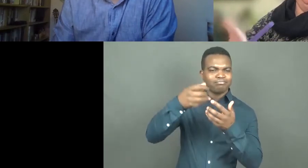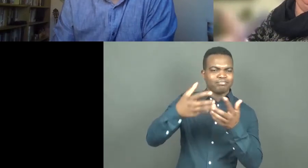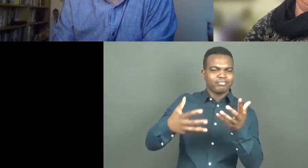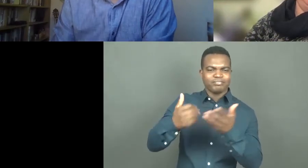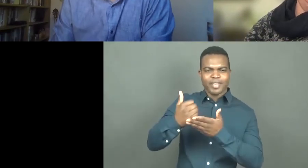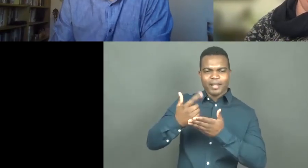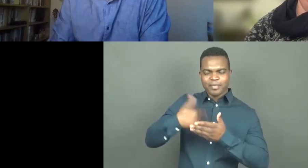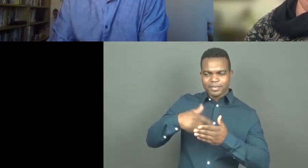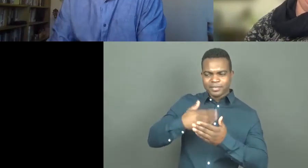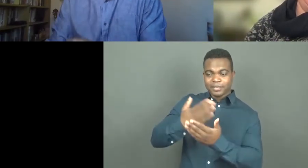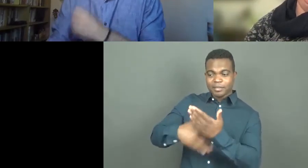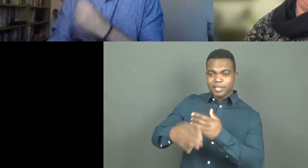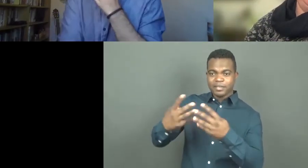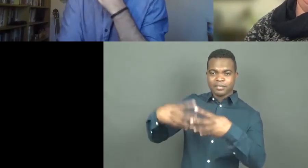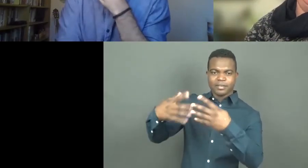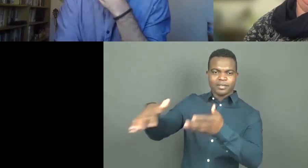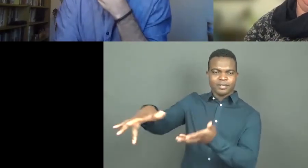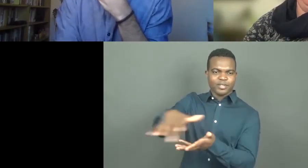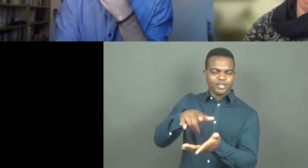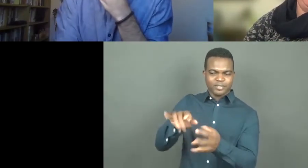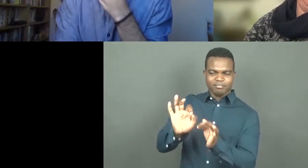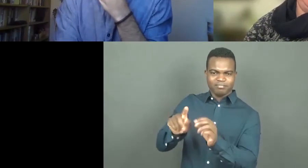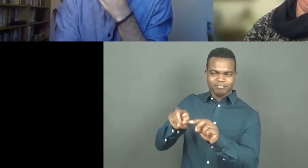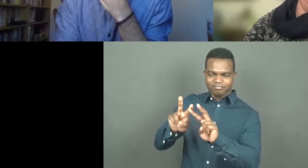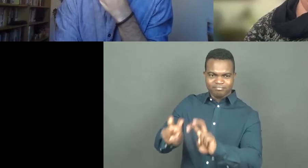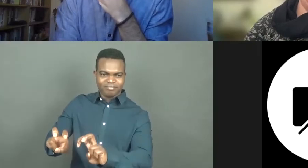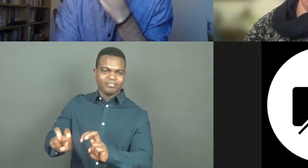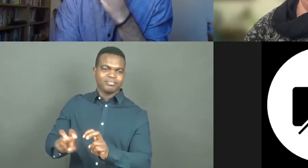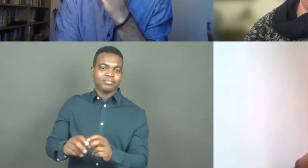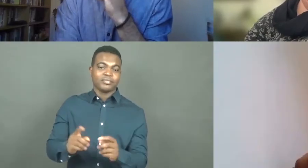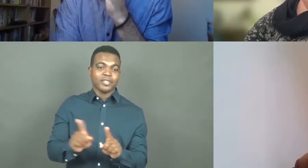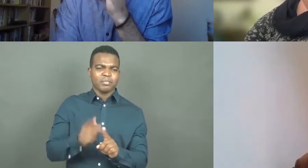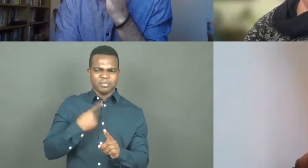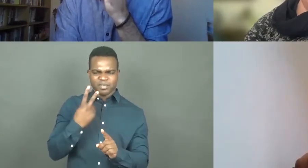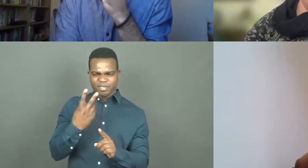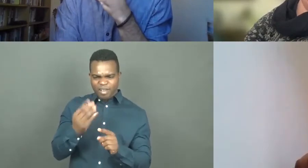we will get to them after our next panelist our final panelist. I would like to turn